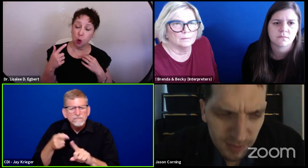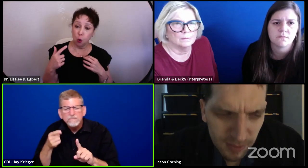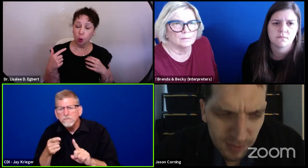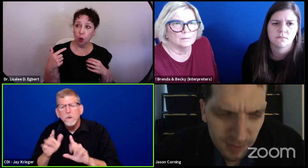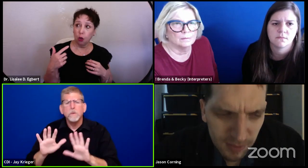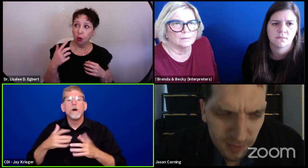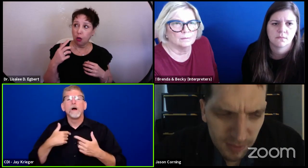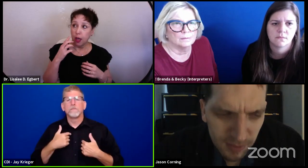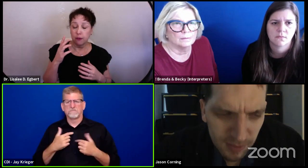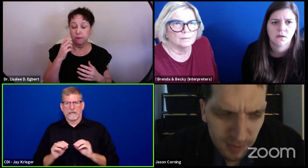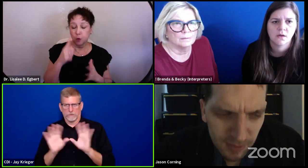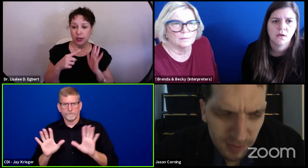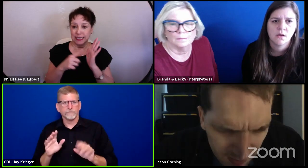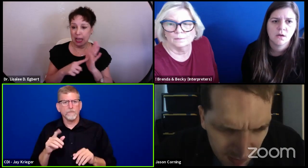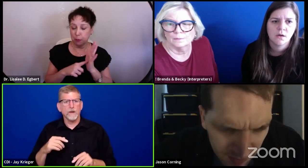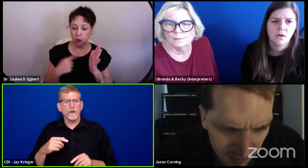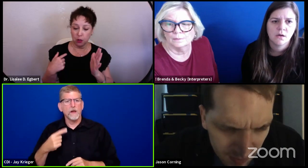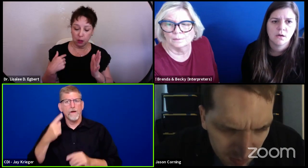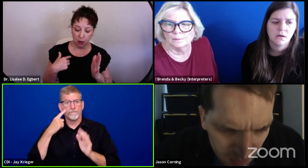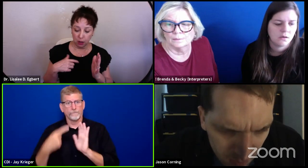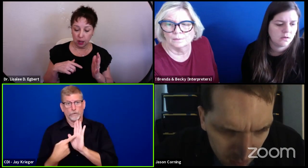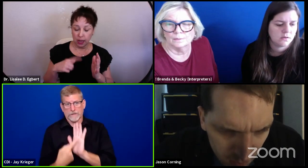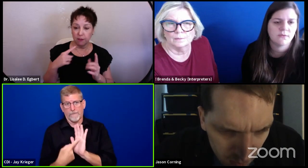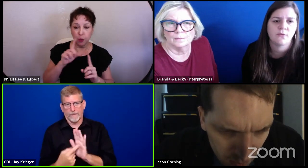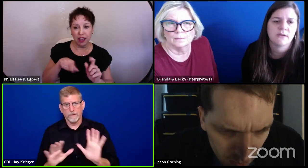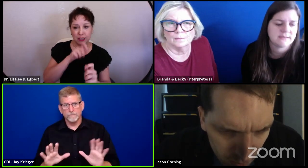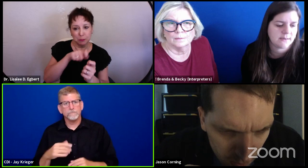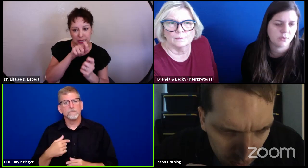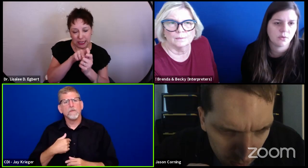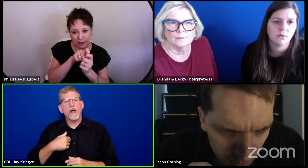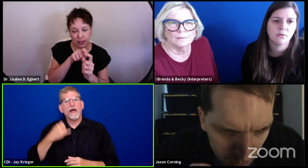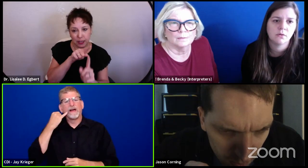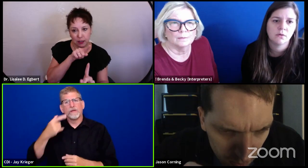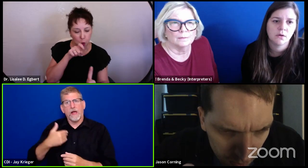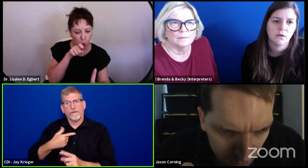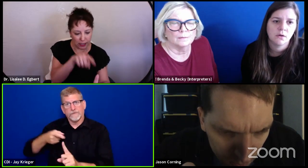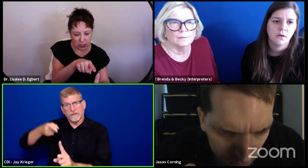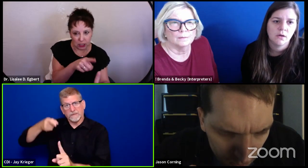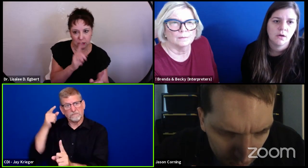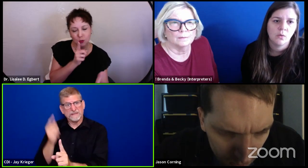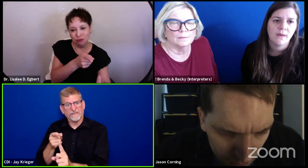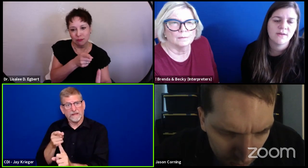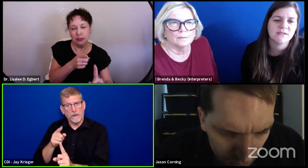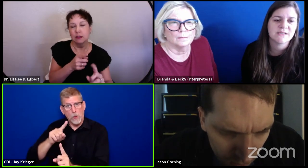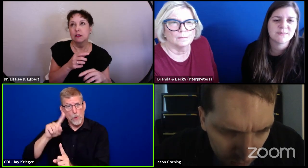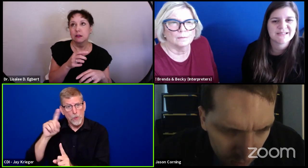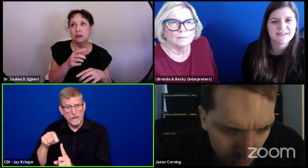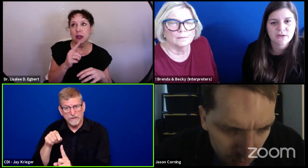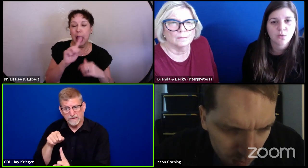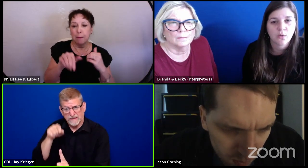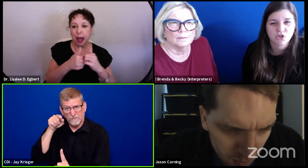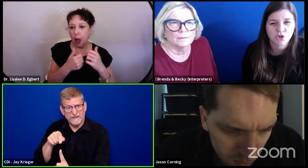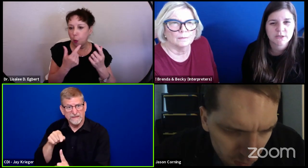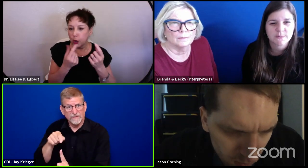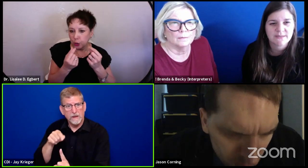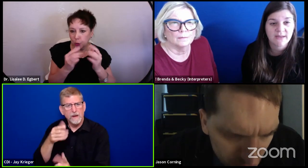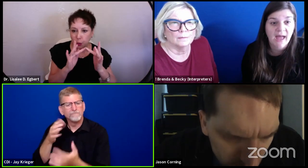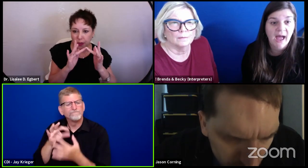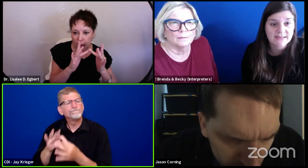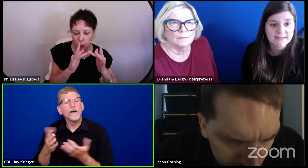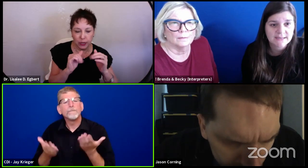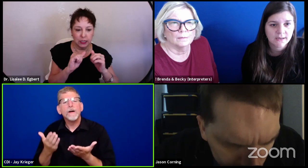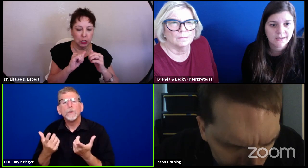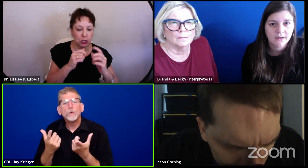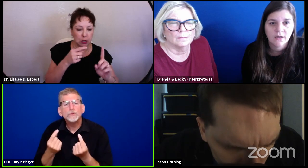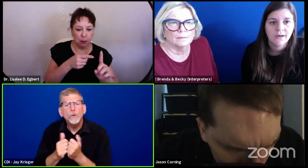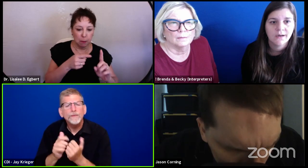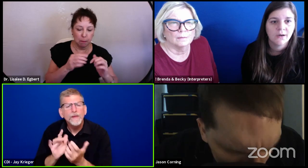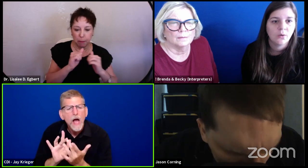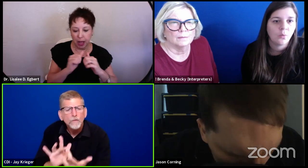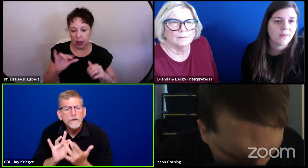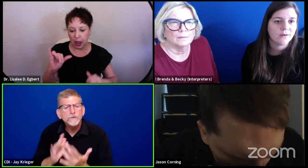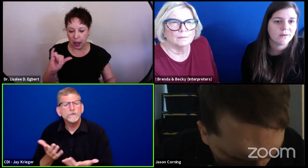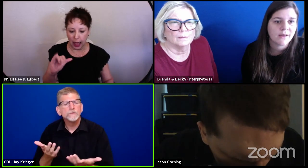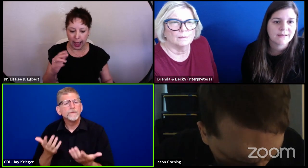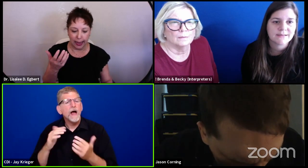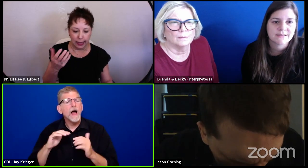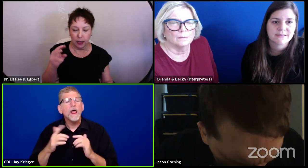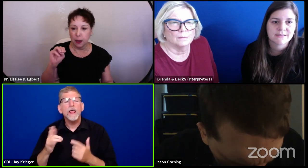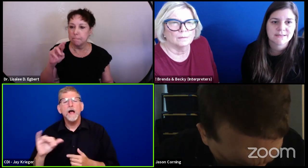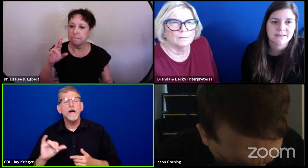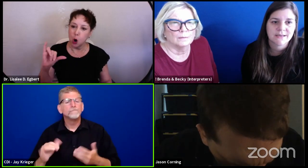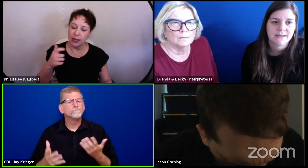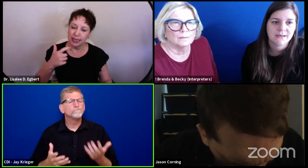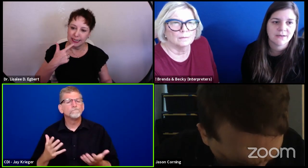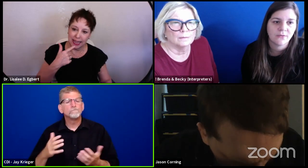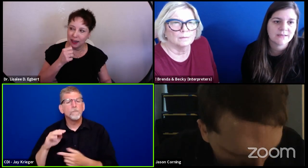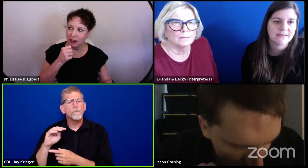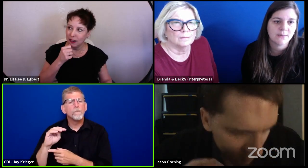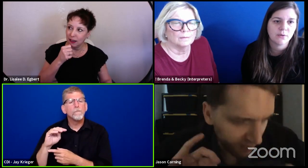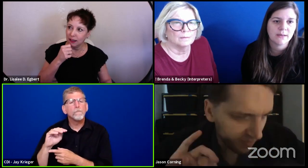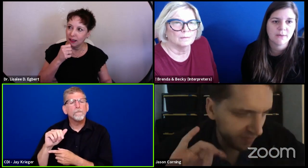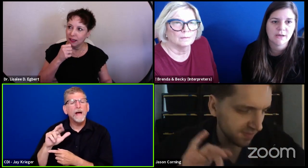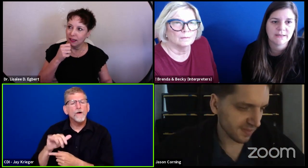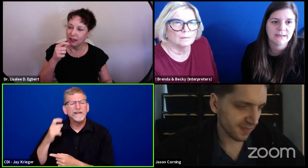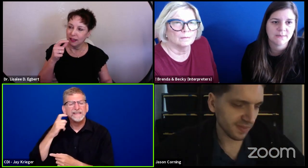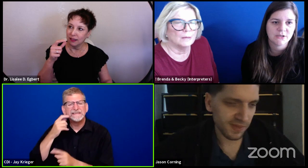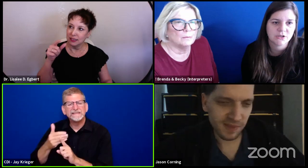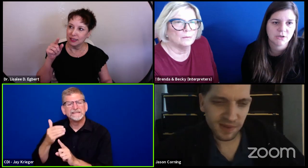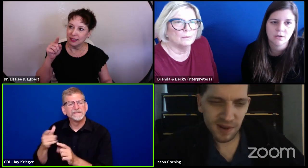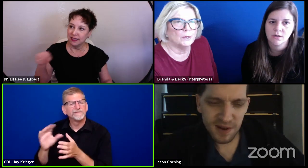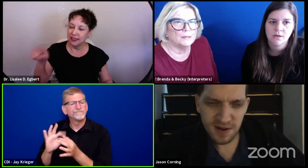So for example, when there's a specific question or specific ask, whether that's, for example,